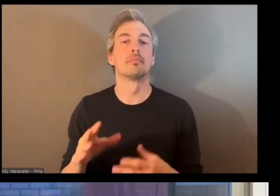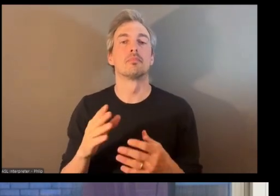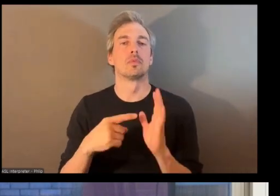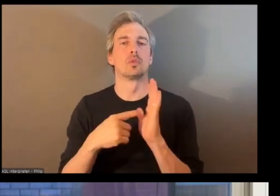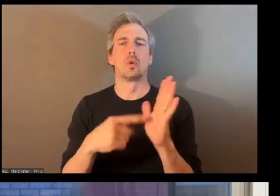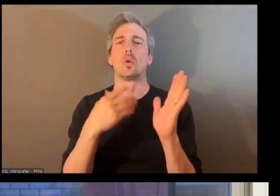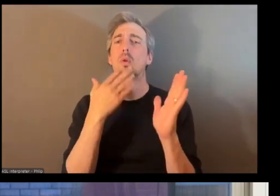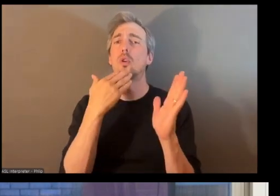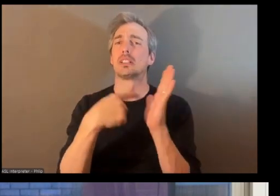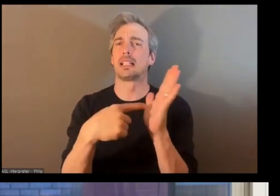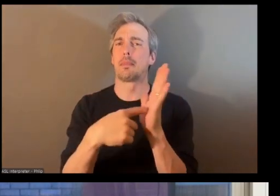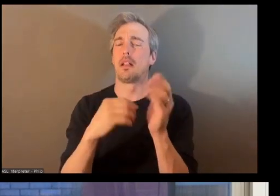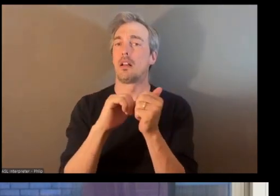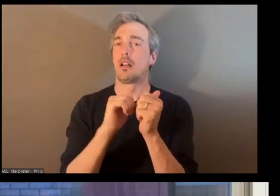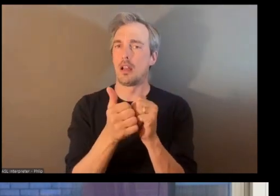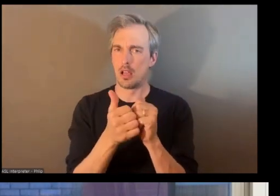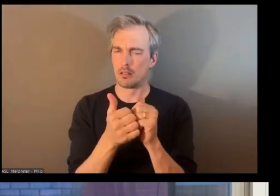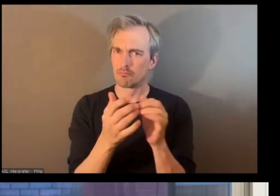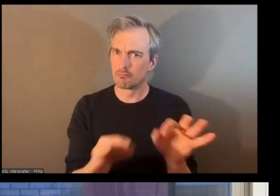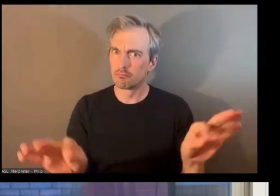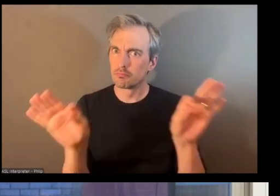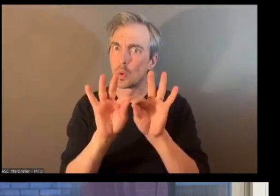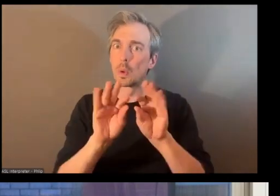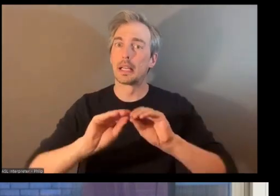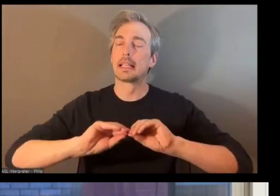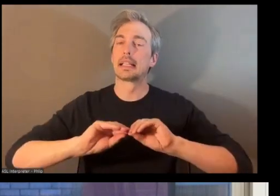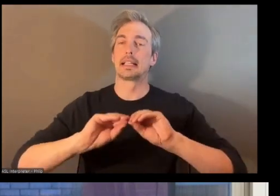critical inclusive design is -- is ATM.